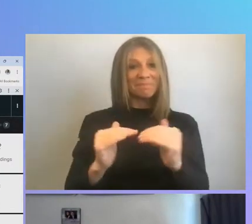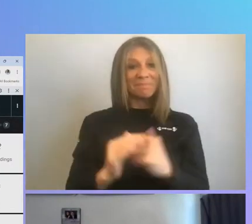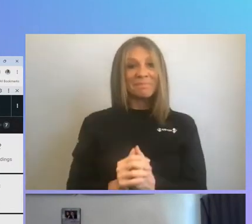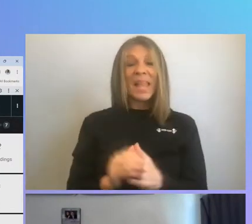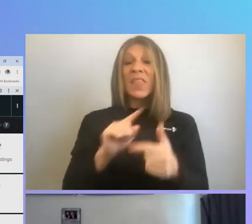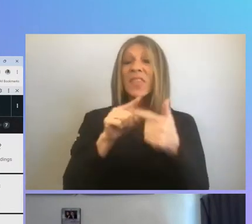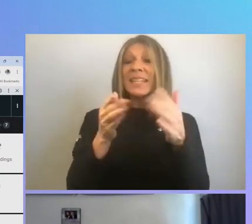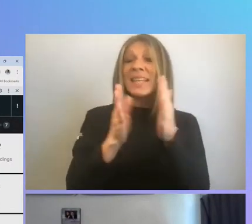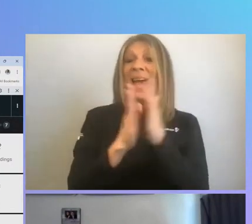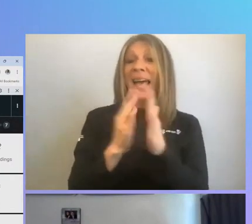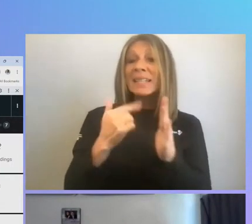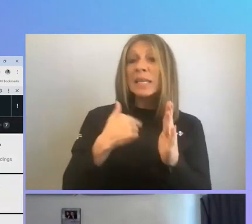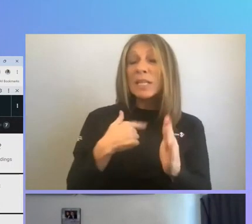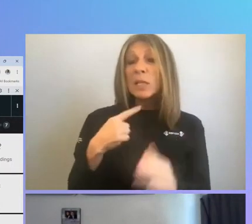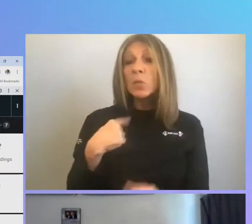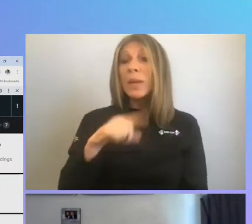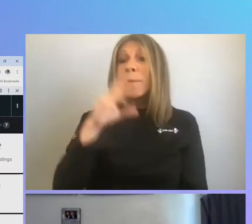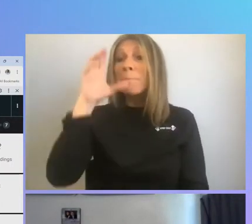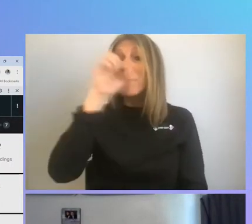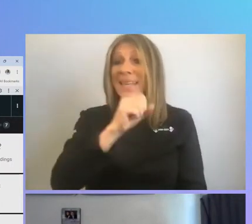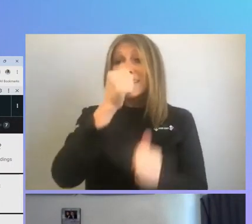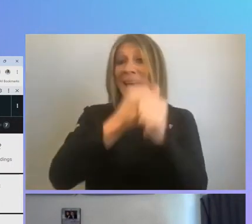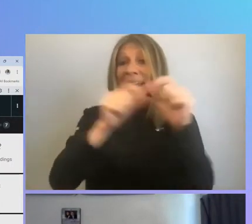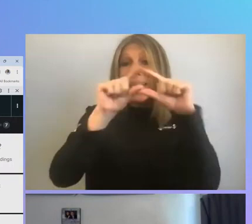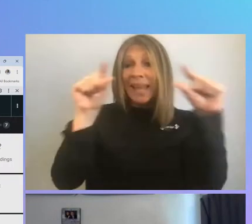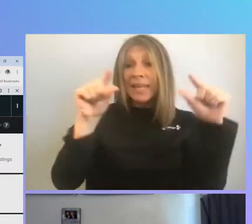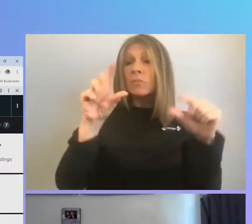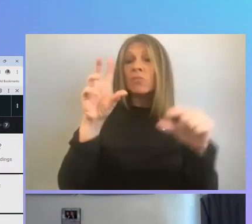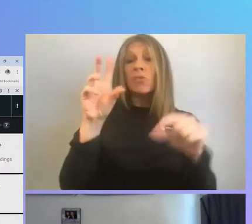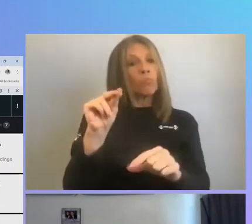any headings? No. The page looks good. The rest remaining two